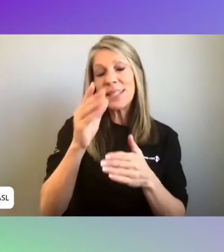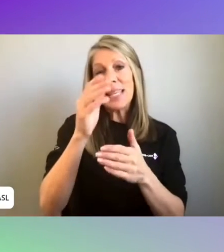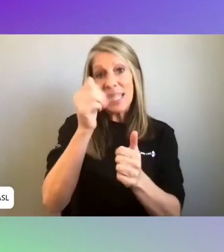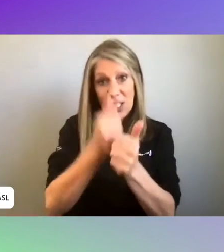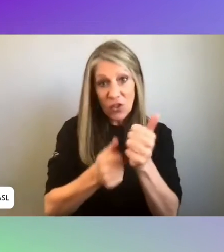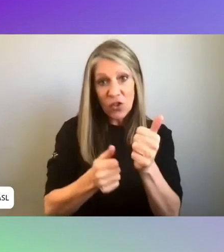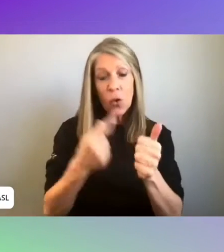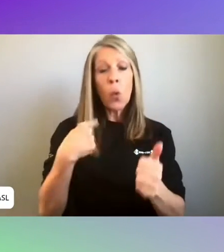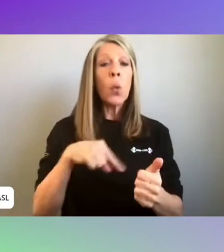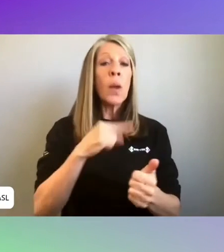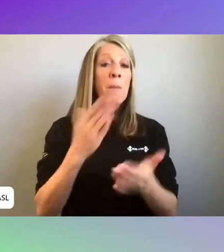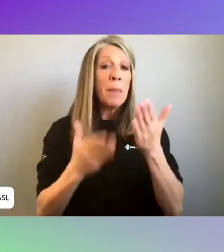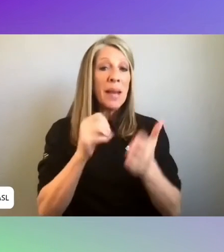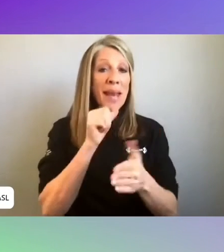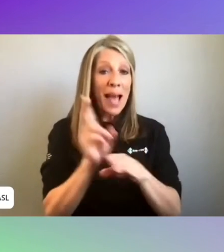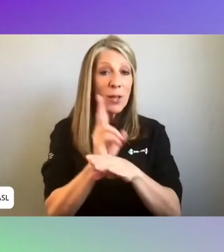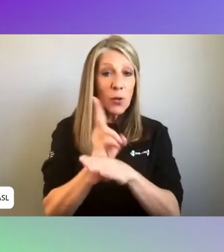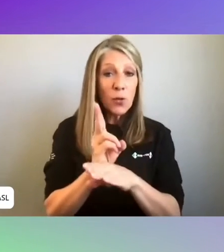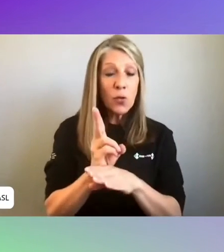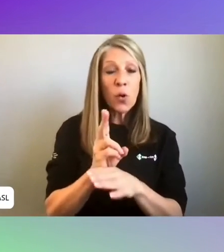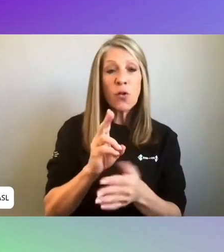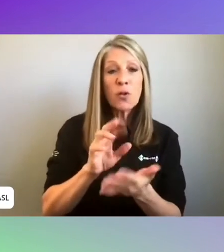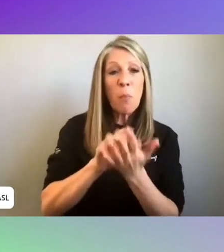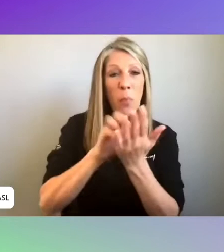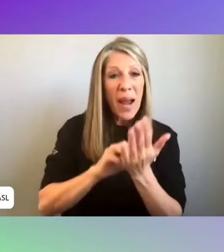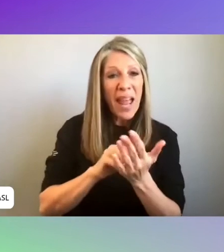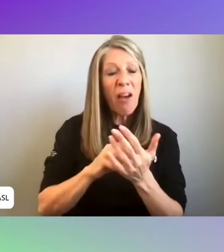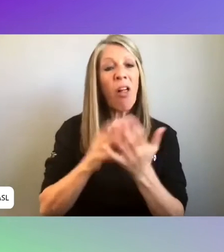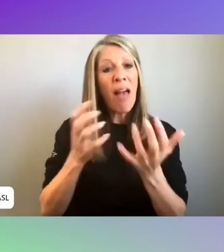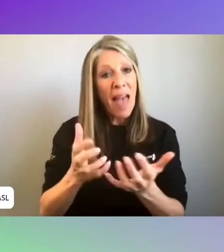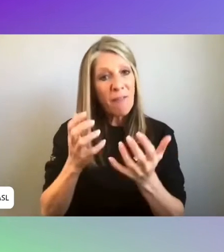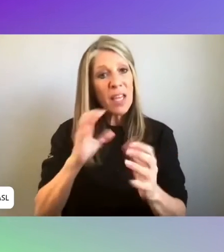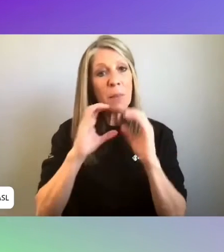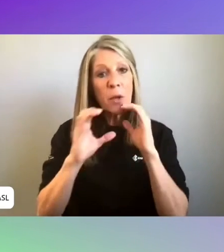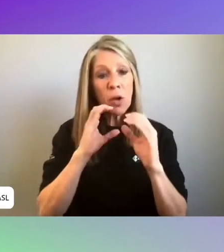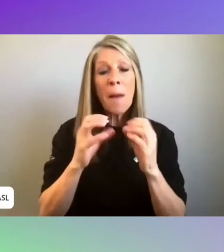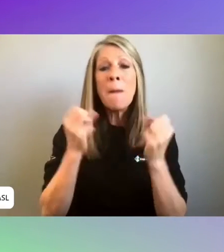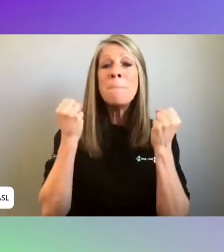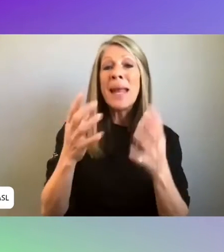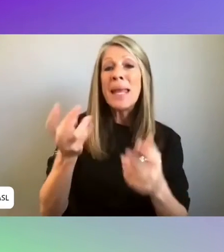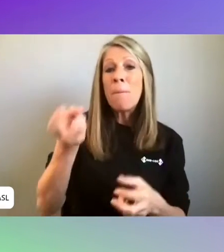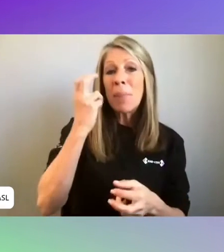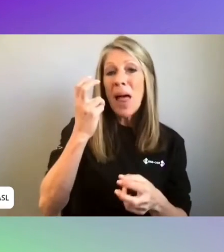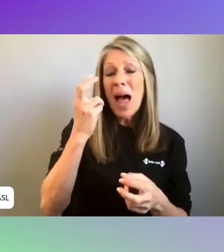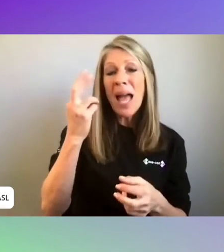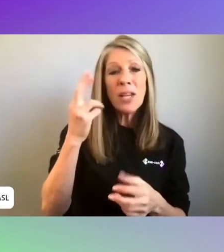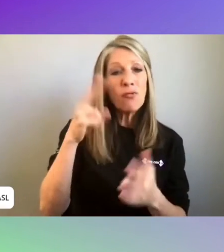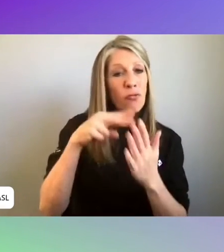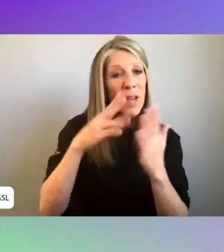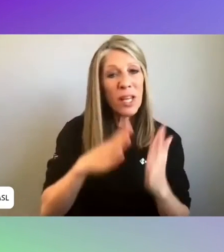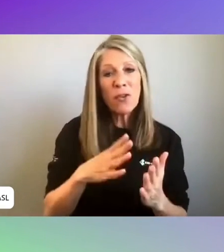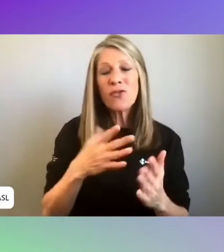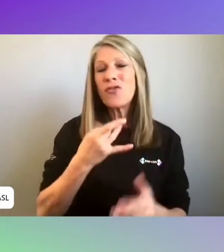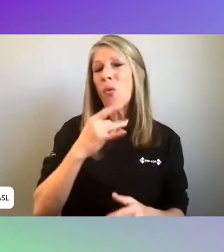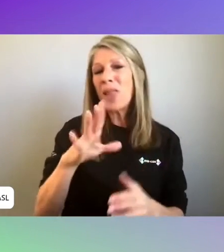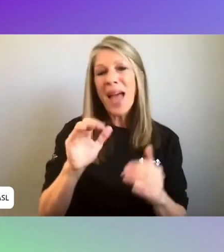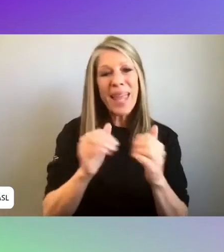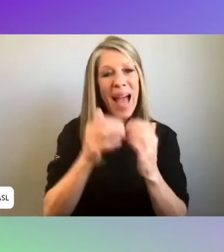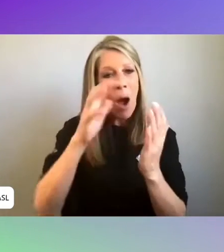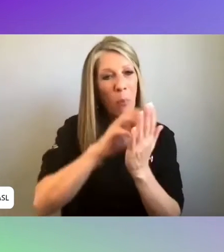twelve form for our early drafts, because inflation has come for this paper which is about $1.50 per page, and we might not use it in situations where there's a lot of very